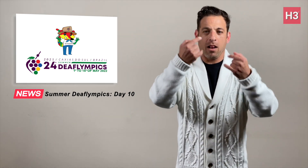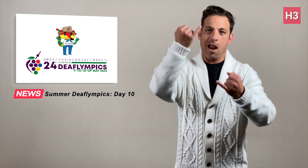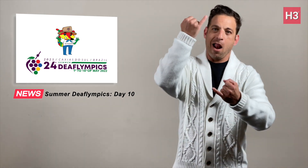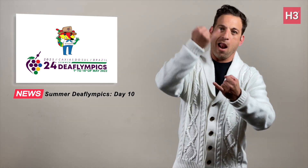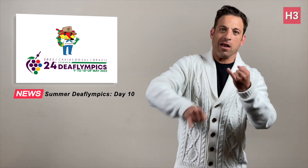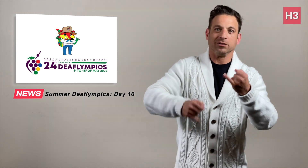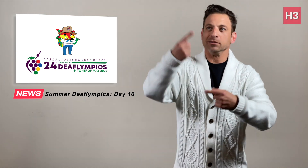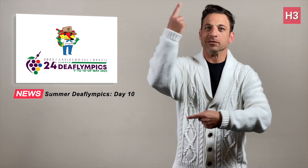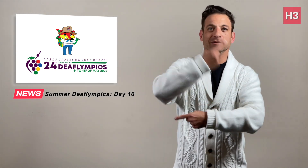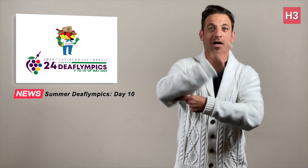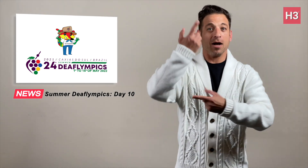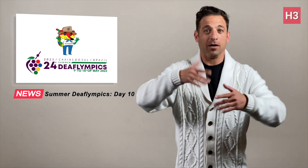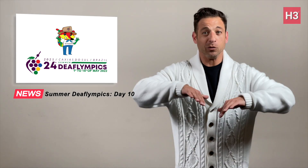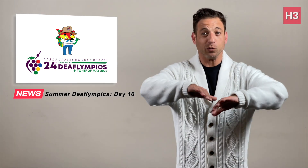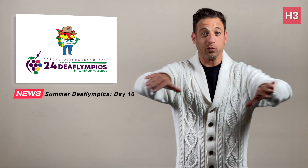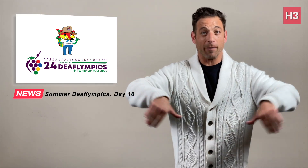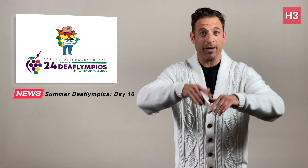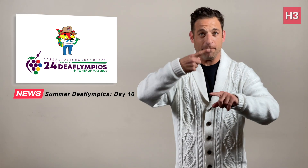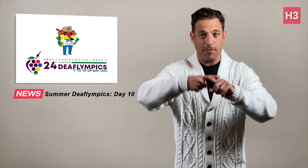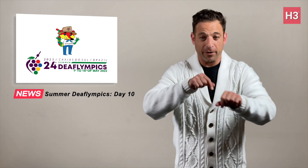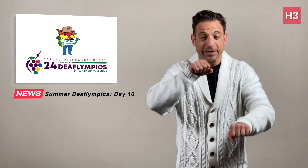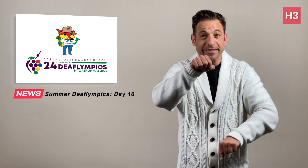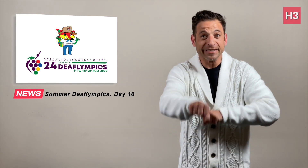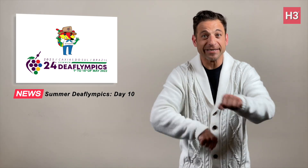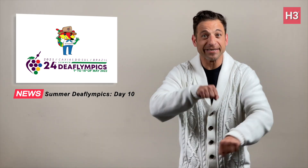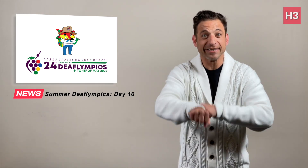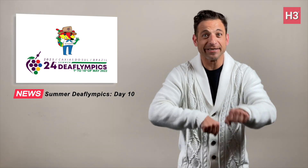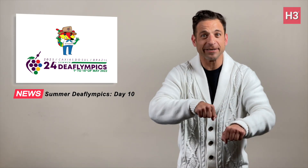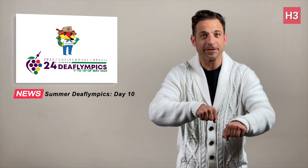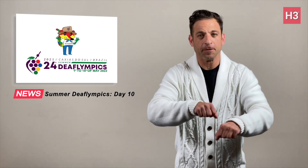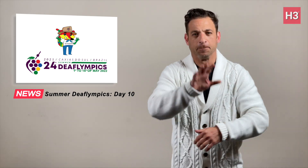of Swimming and Road Cycling.